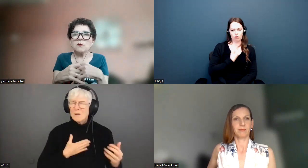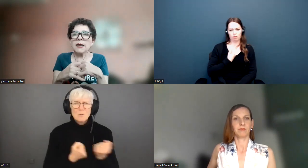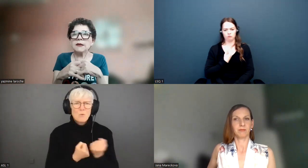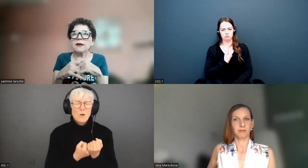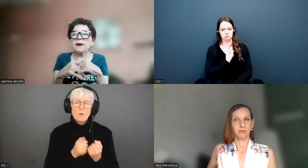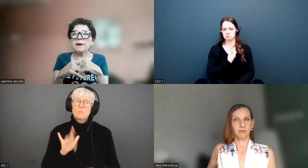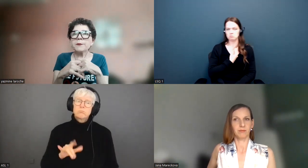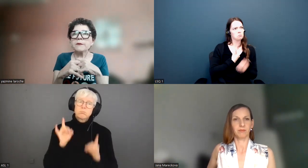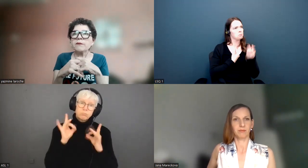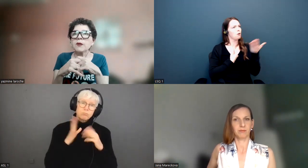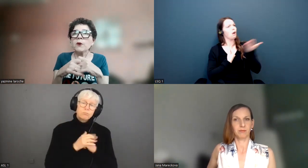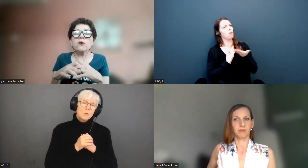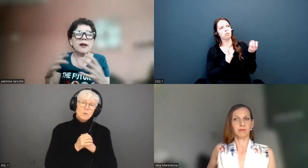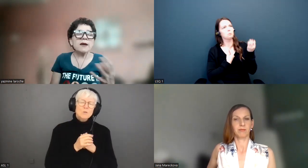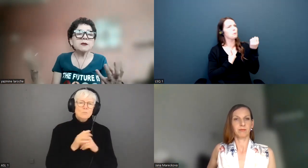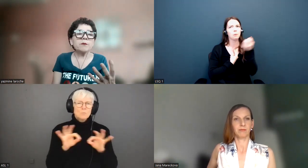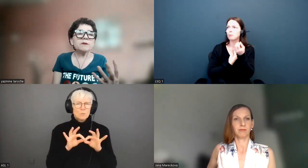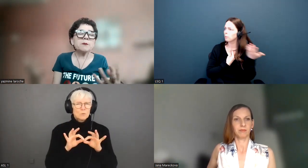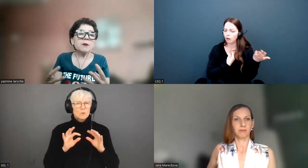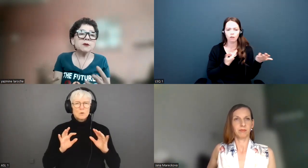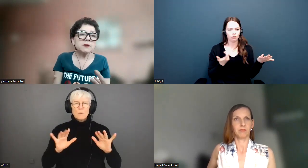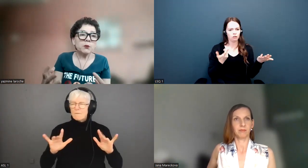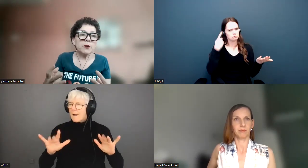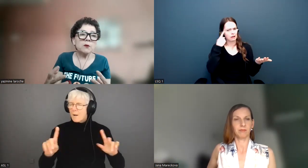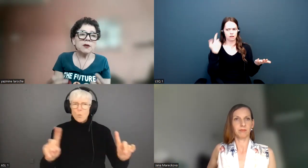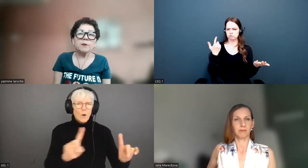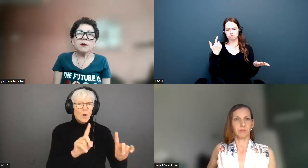you can um where you're going to have some some people to support you and help you in